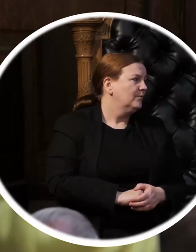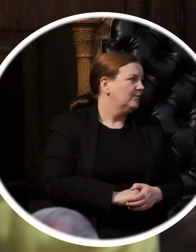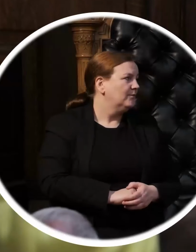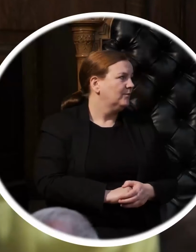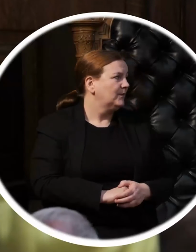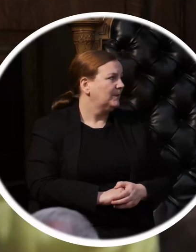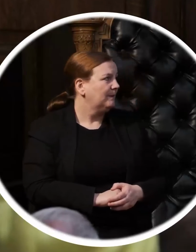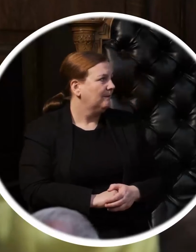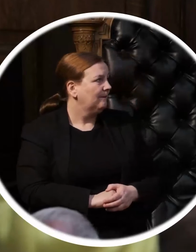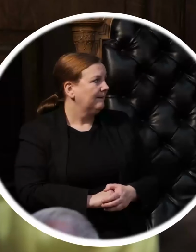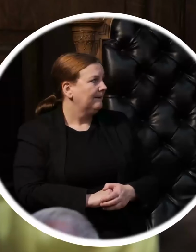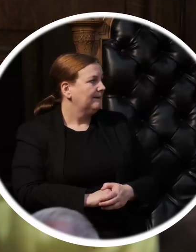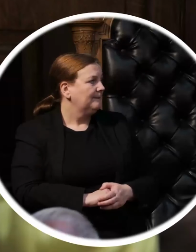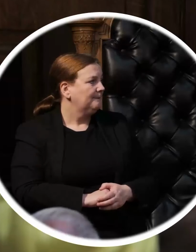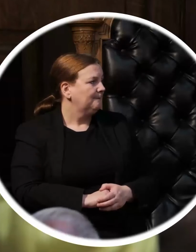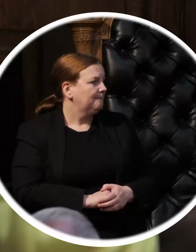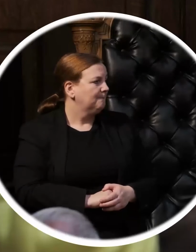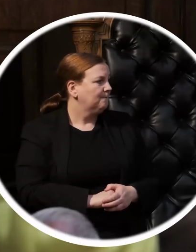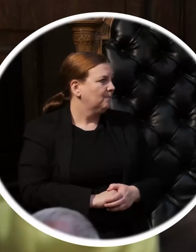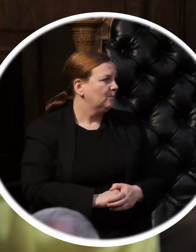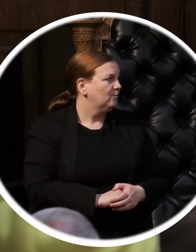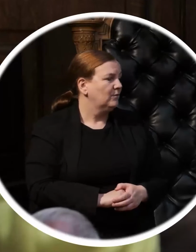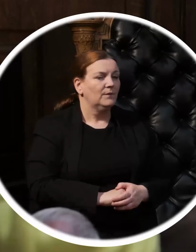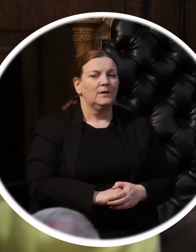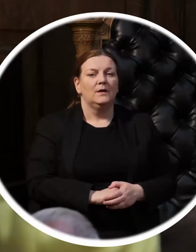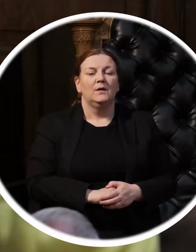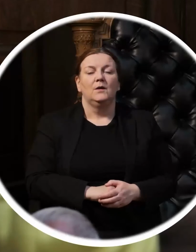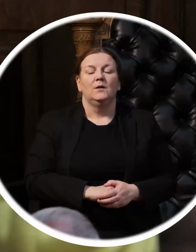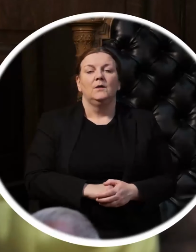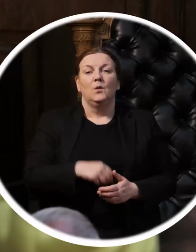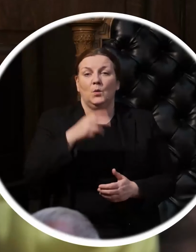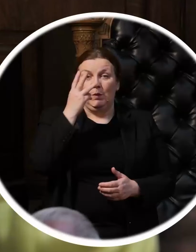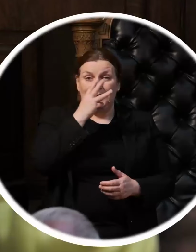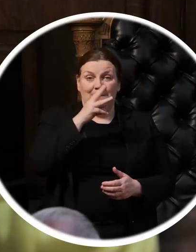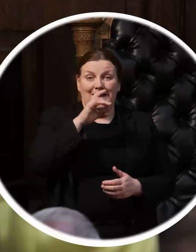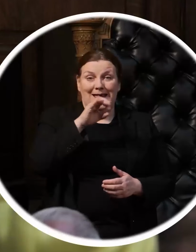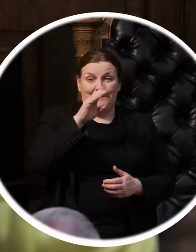And William Hemingway Mills replaced Macneill's shed.